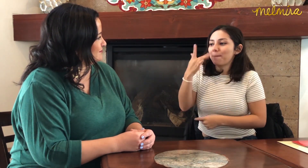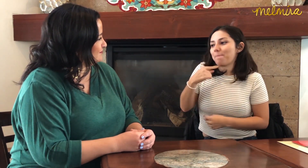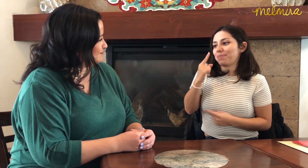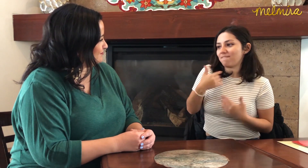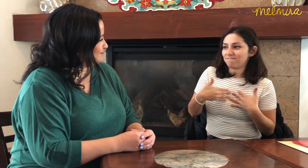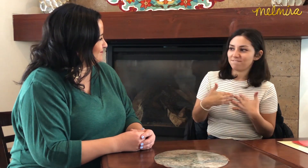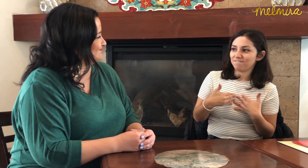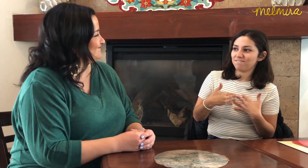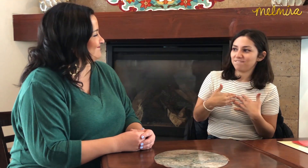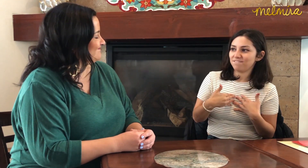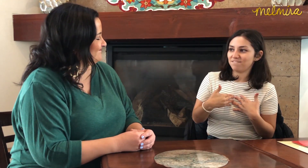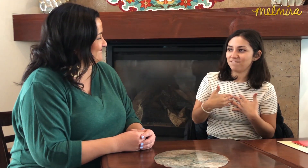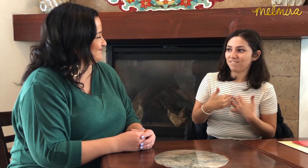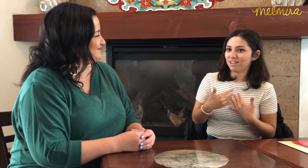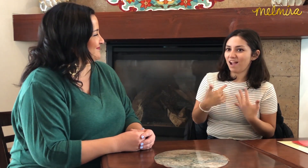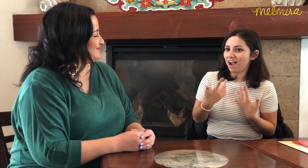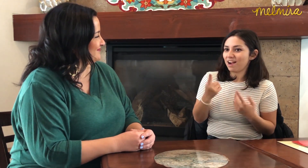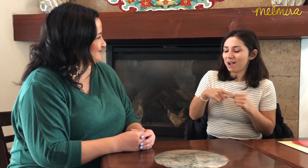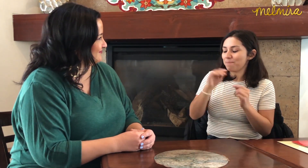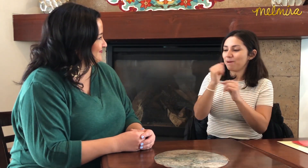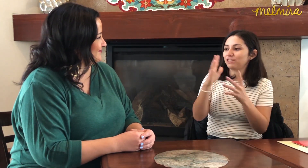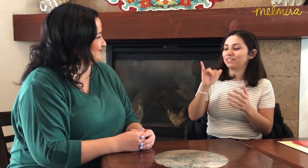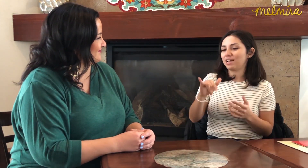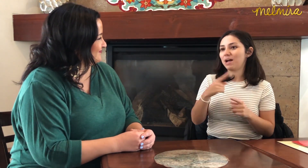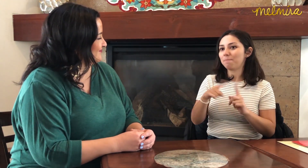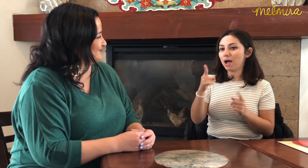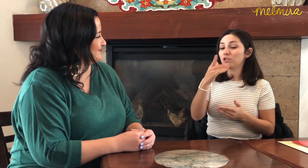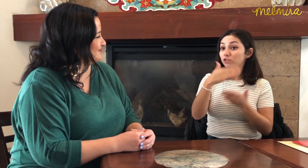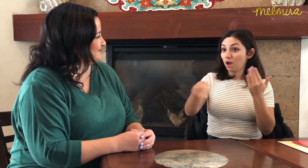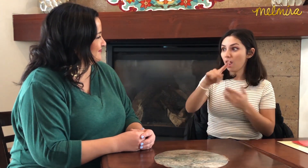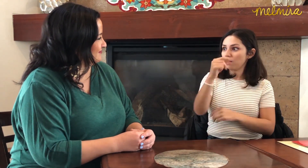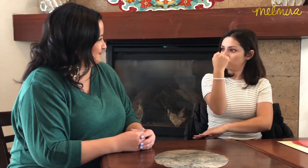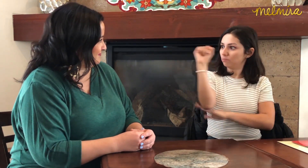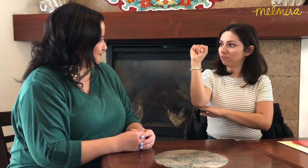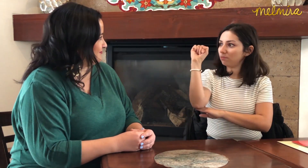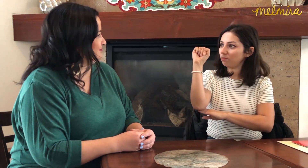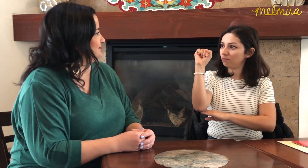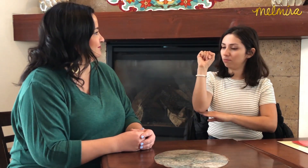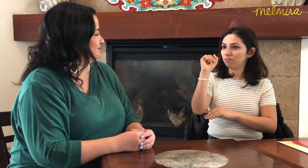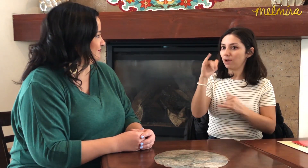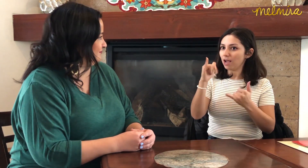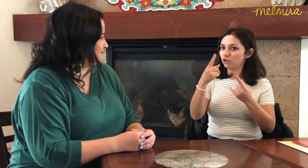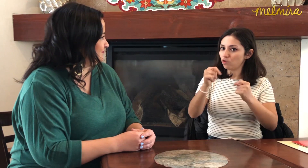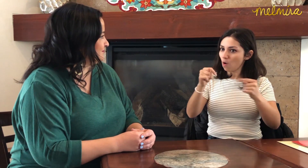taken care of by a hearing person because I'm Deaf." I can't imagine that, but some do protest.